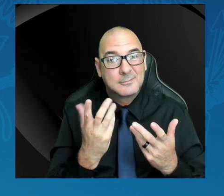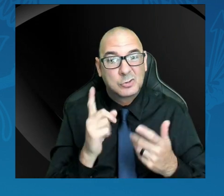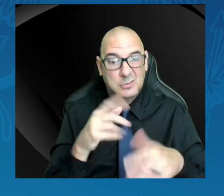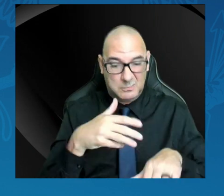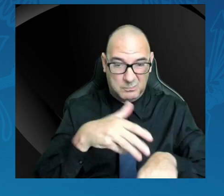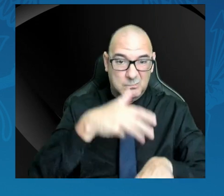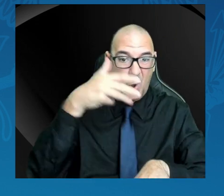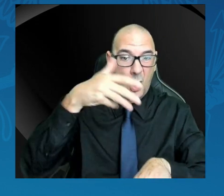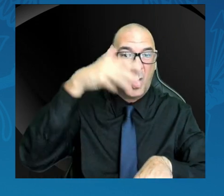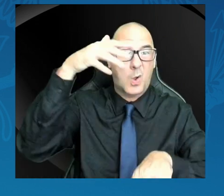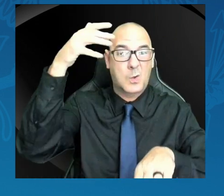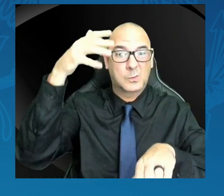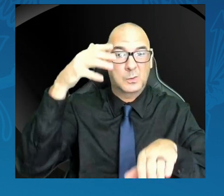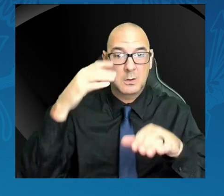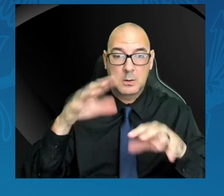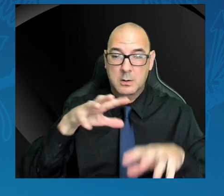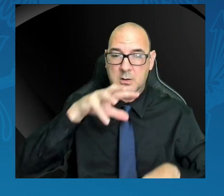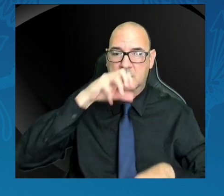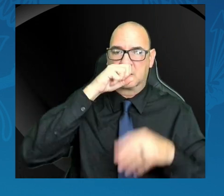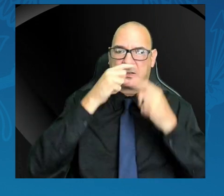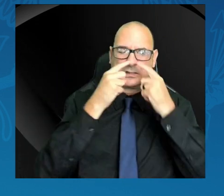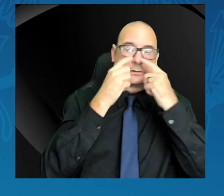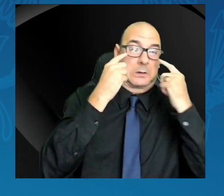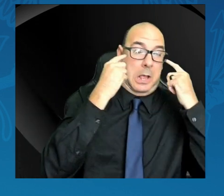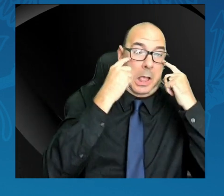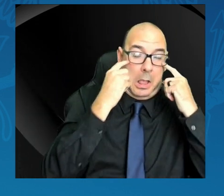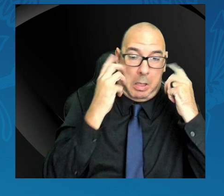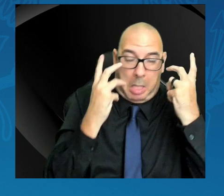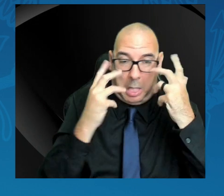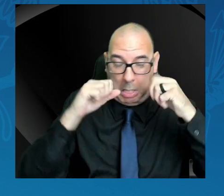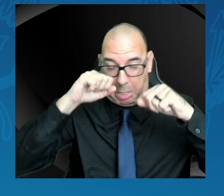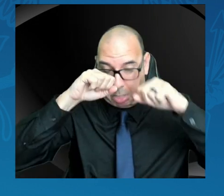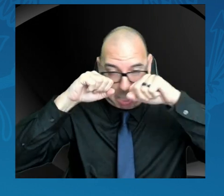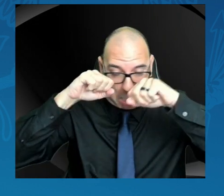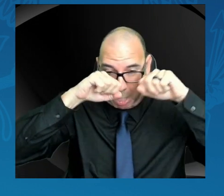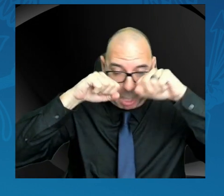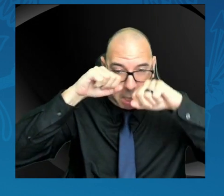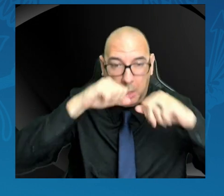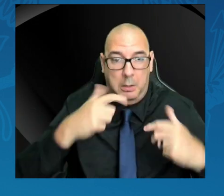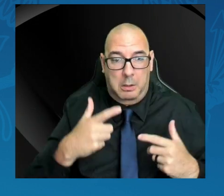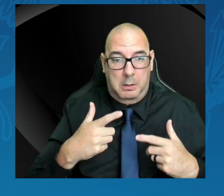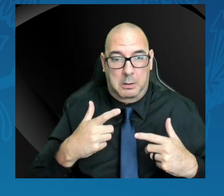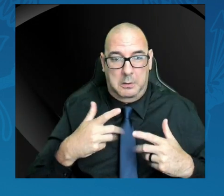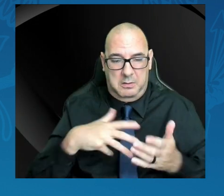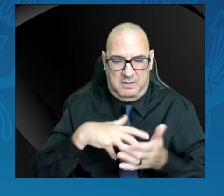They increase susceptibility to respiratory illness and accelerate our climate crisis.